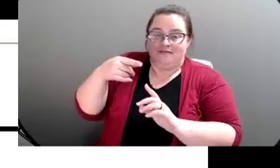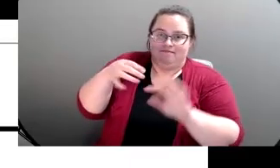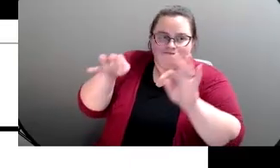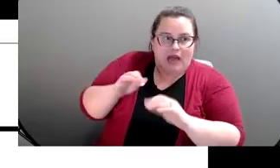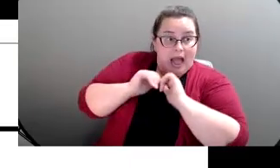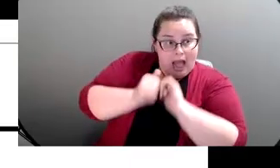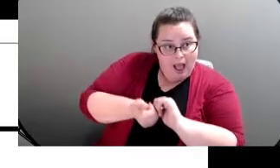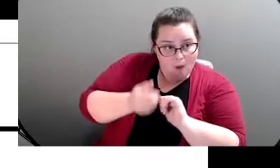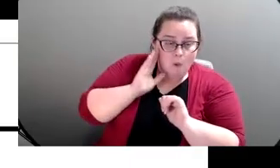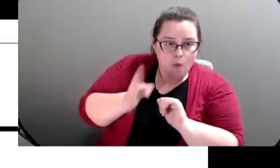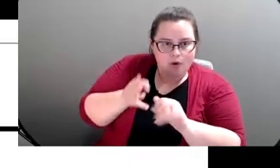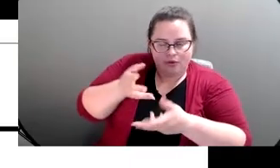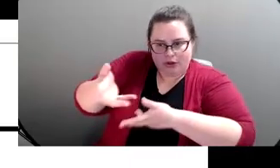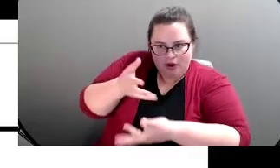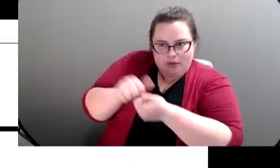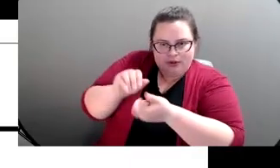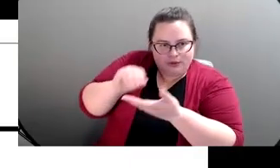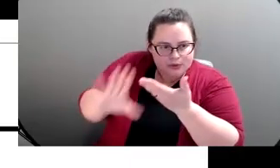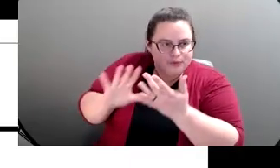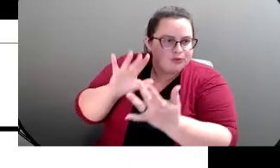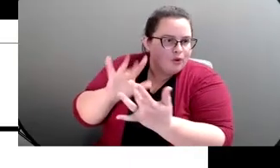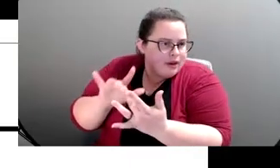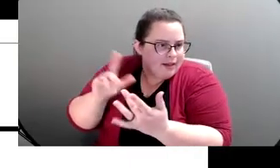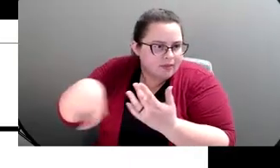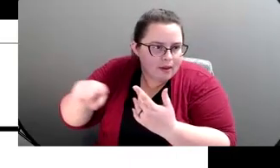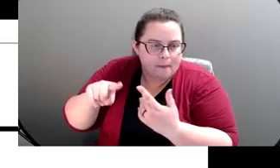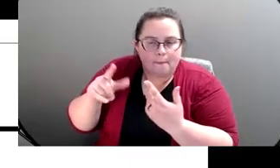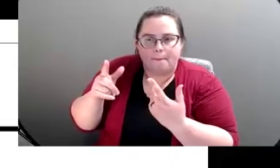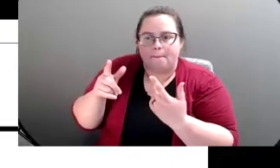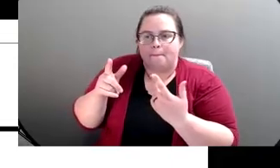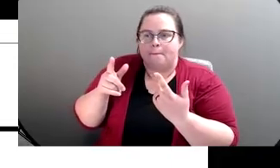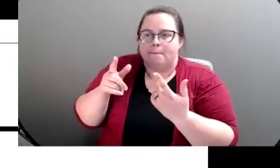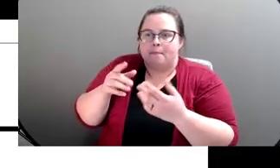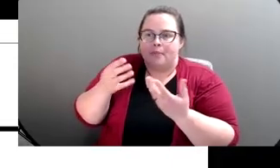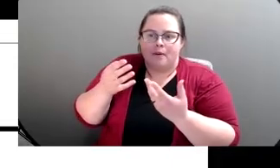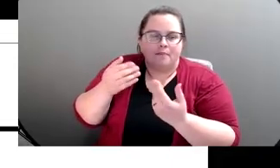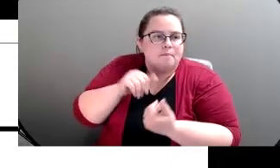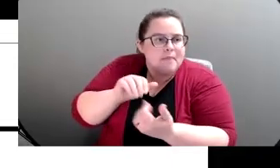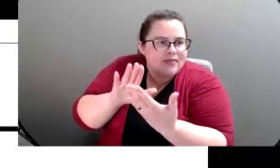you know, interacting with you, contacting you. The method I'm going to use, I'm going to make an announcement.